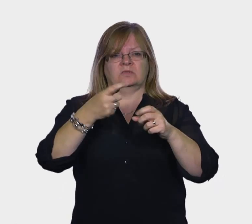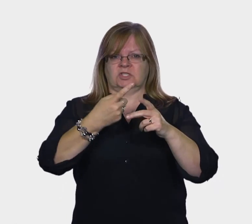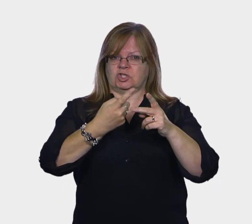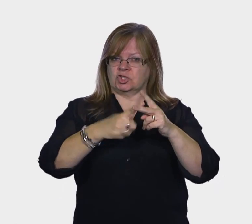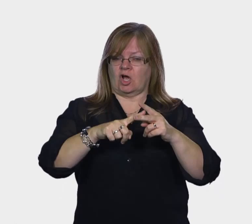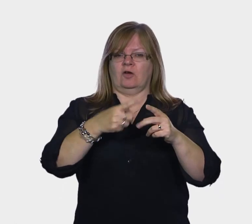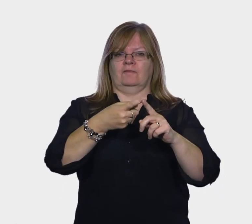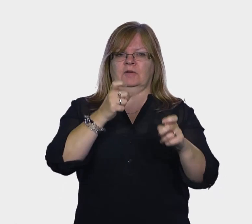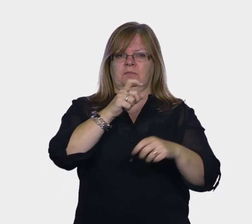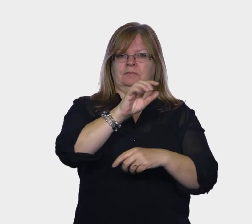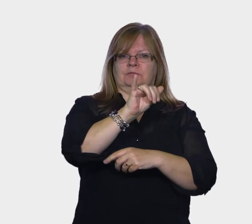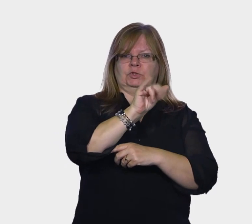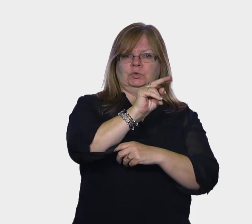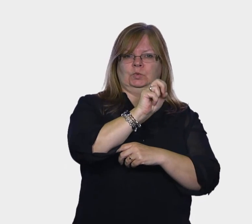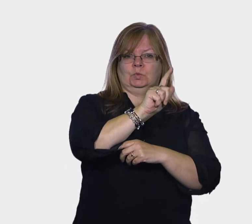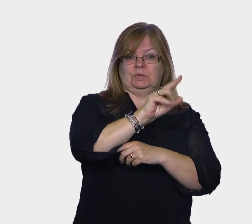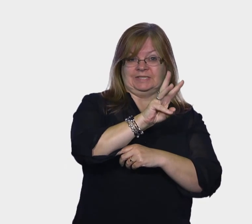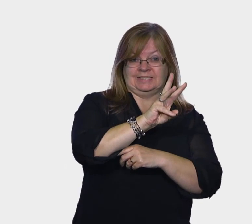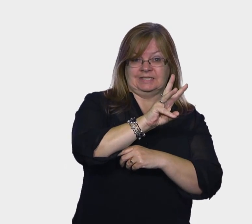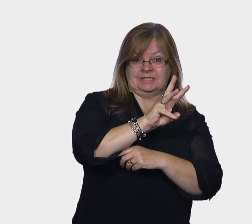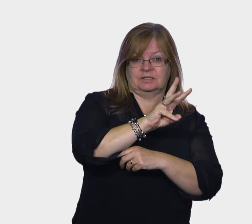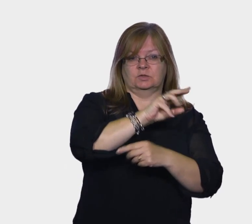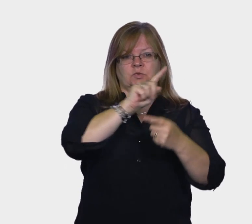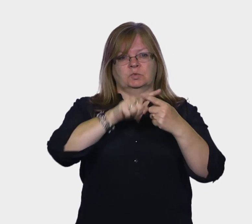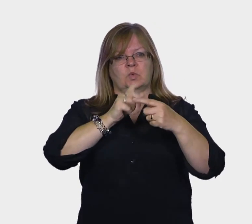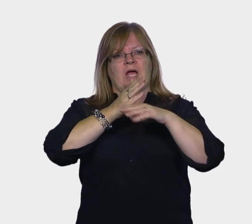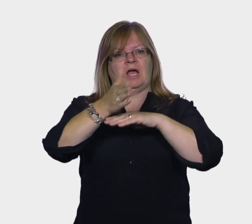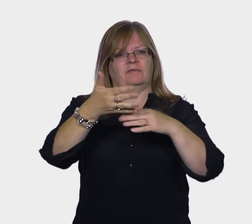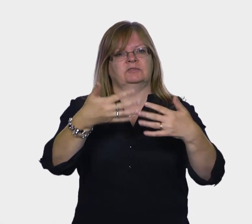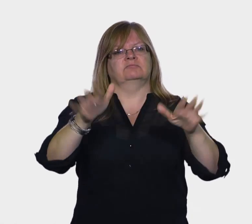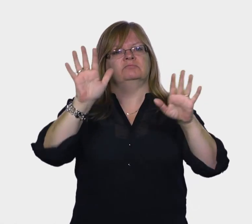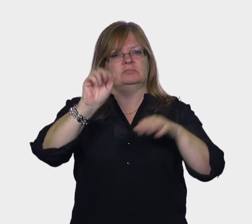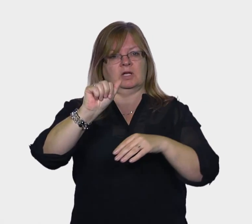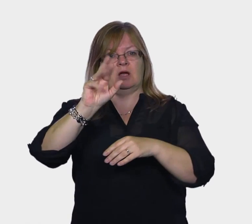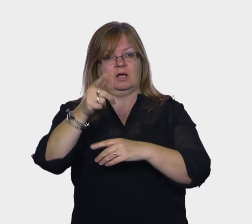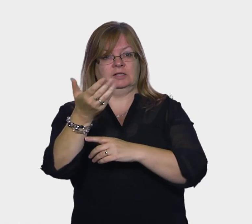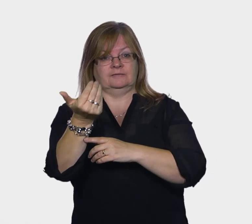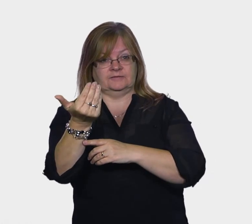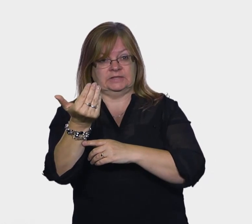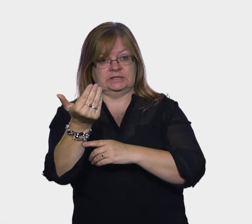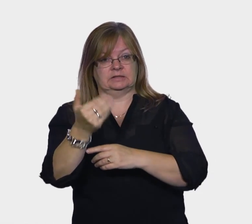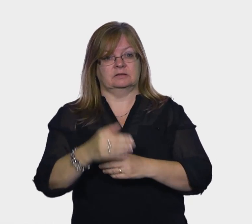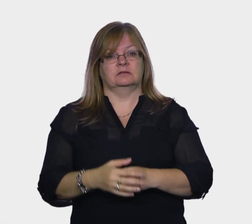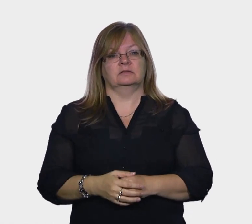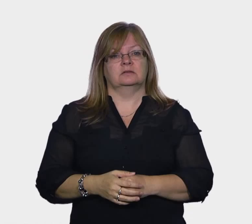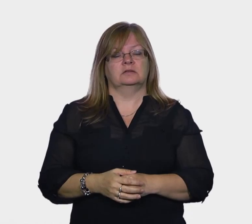from June 26 to after the Games – August 15, 2015.